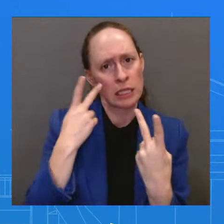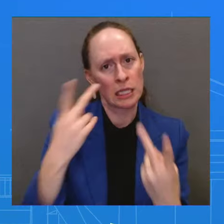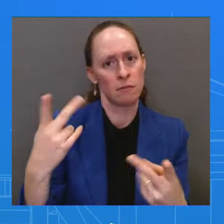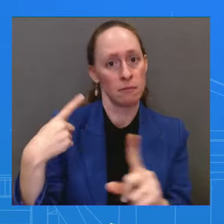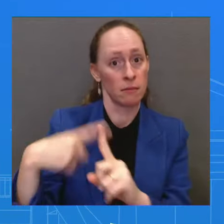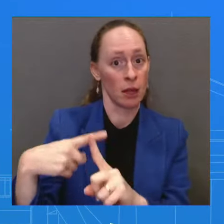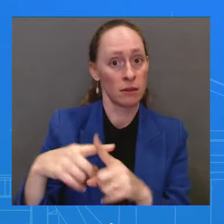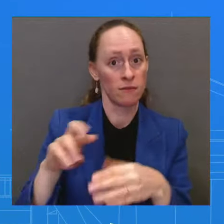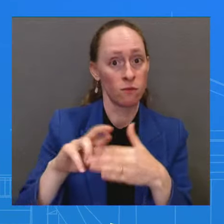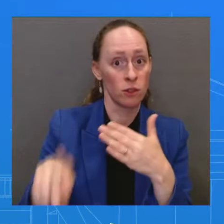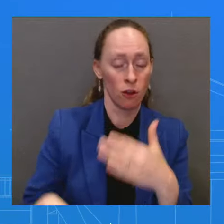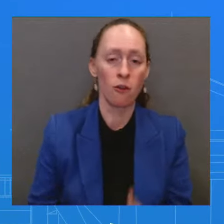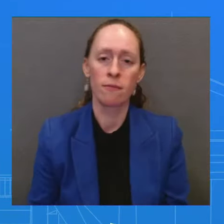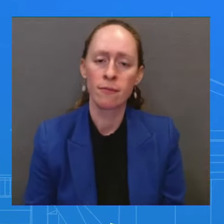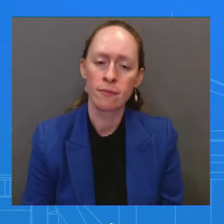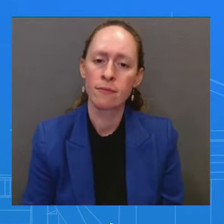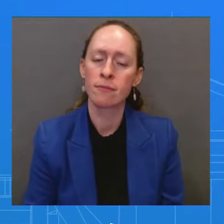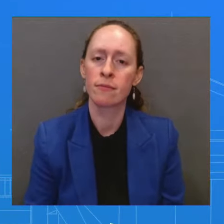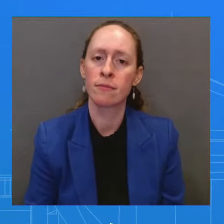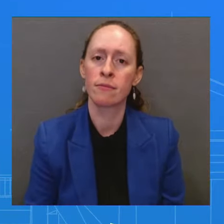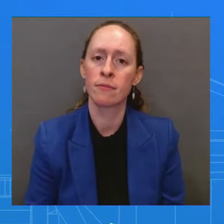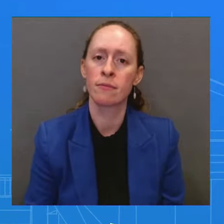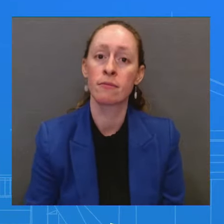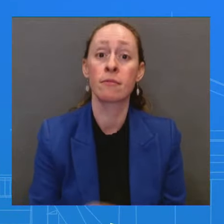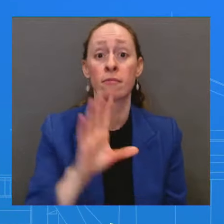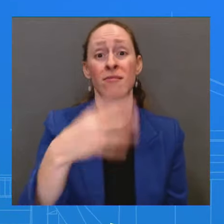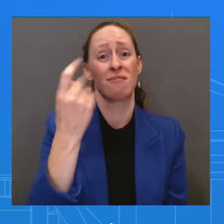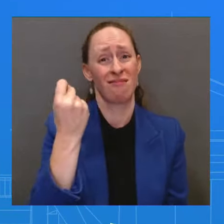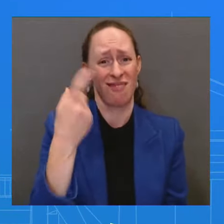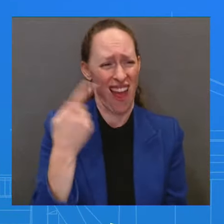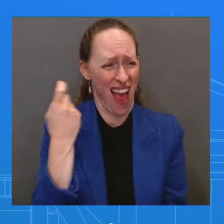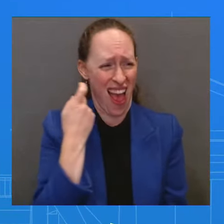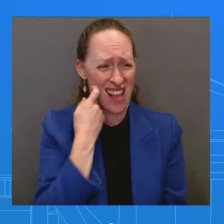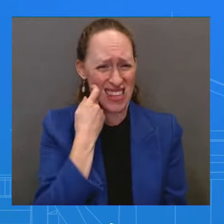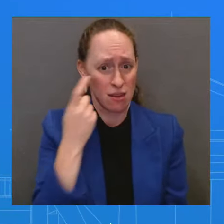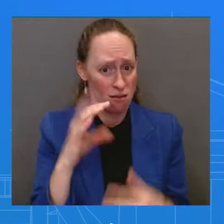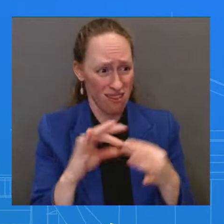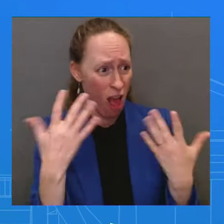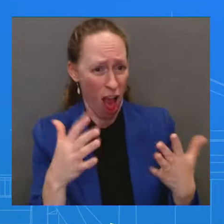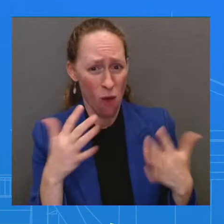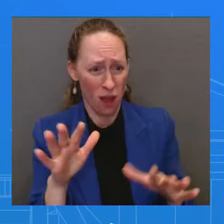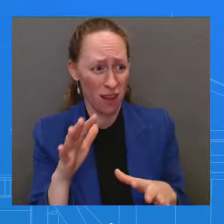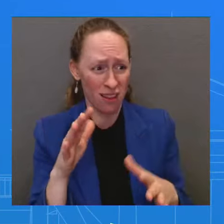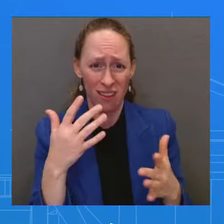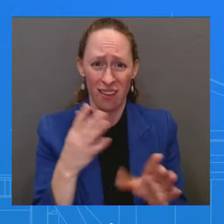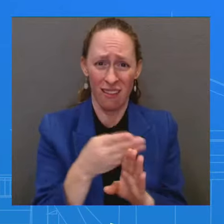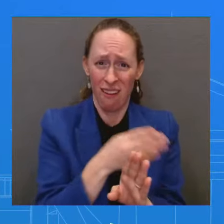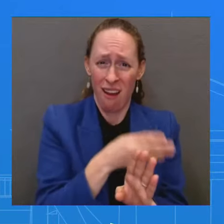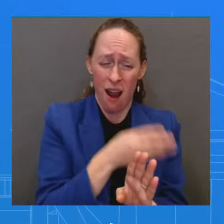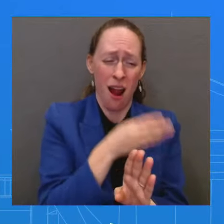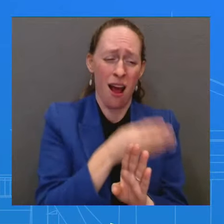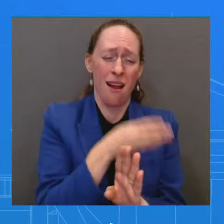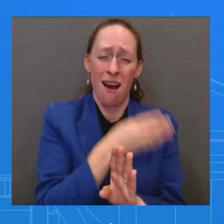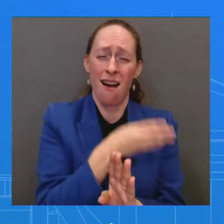I just mentioned the bipartisan infrastructure deal -- legislation -- right? -- that was -- which puts investment in infrastructure